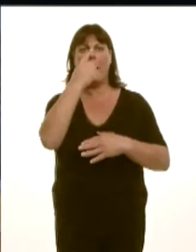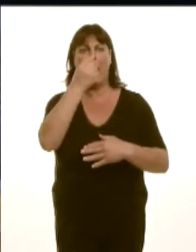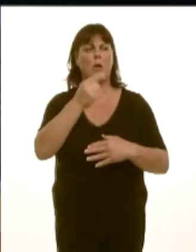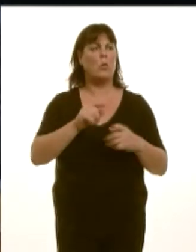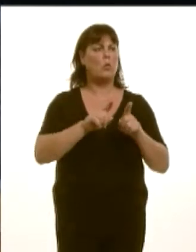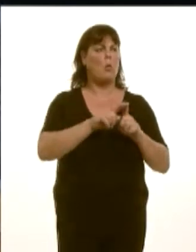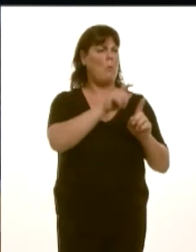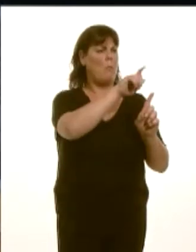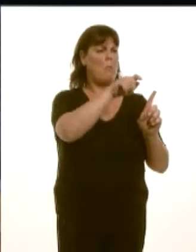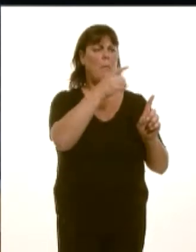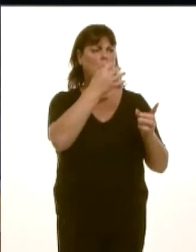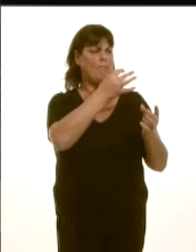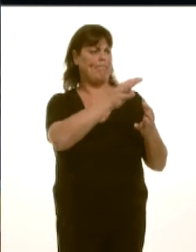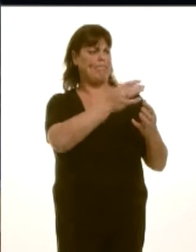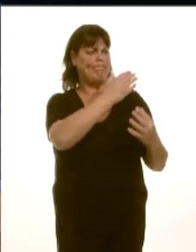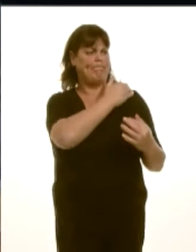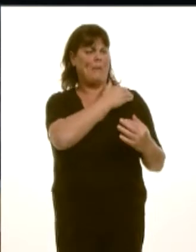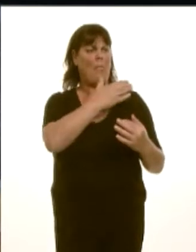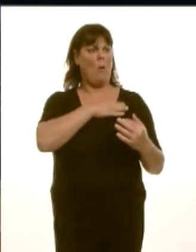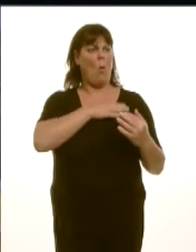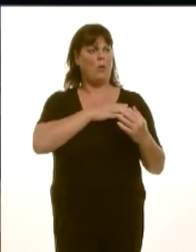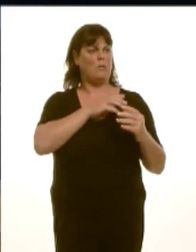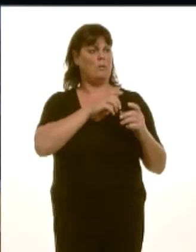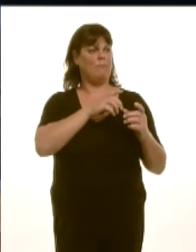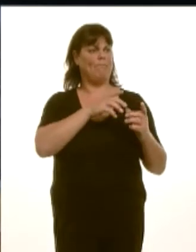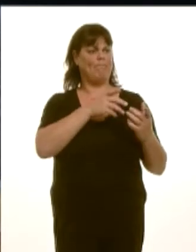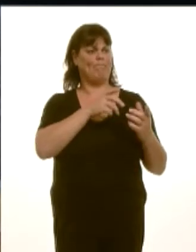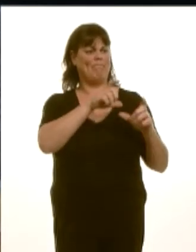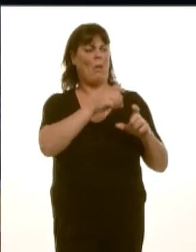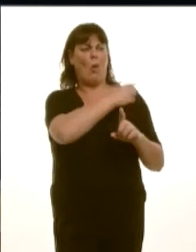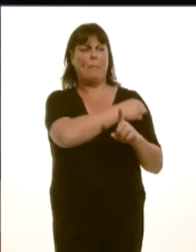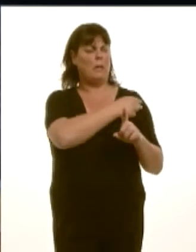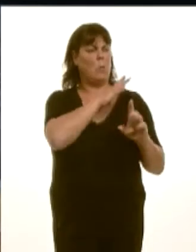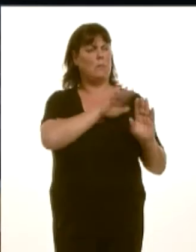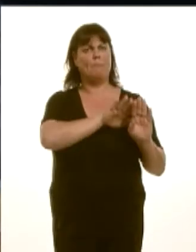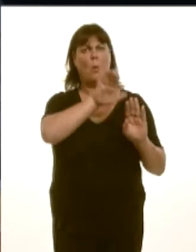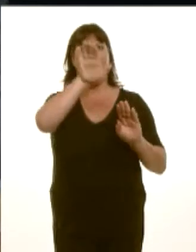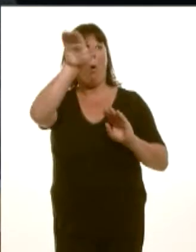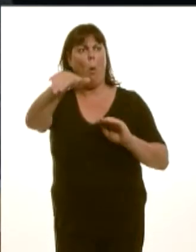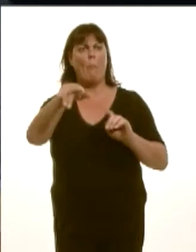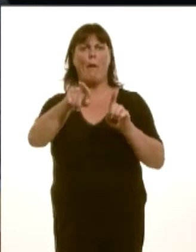of nearby district general hospitals back to community facilities, but they cannot because there is a lack of beds.